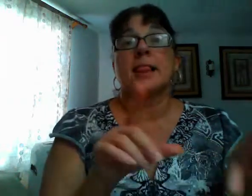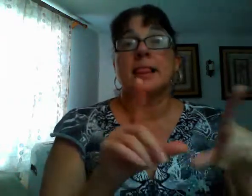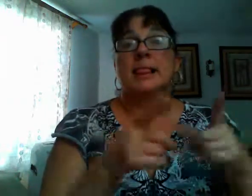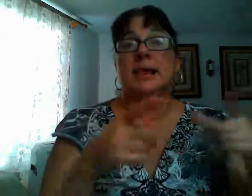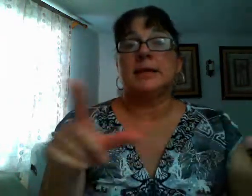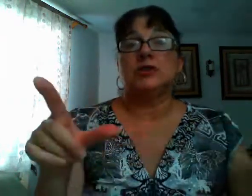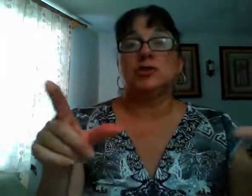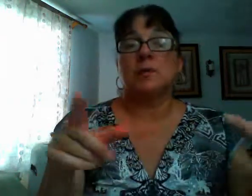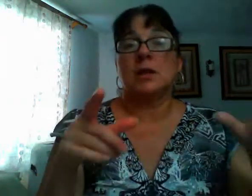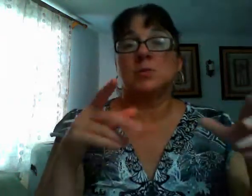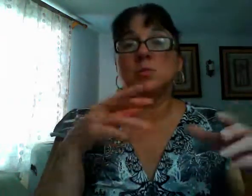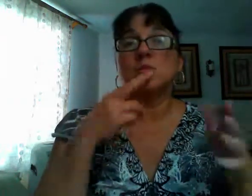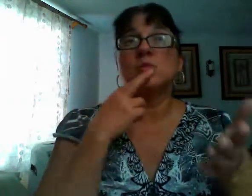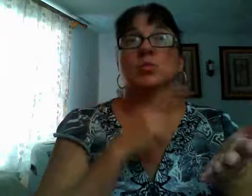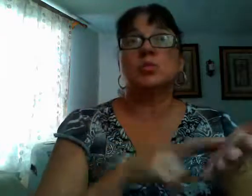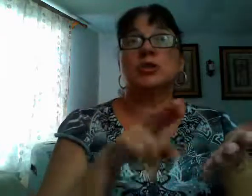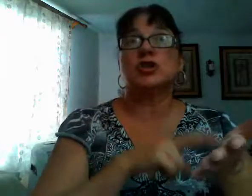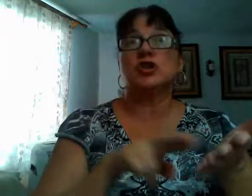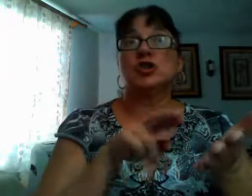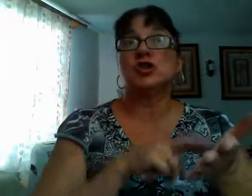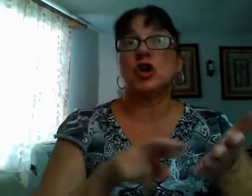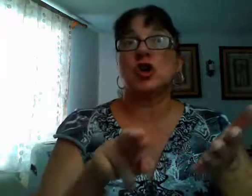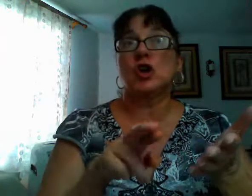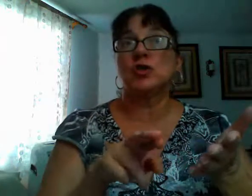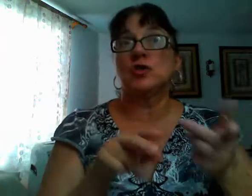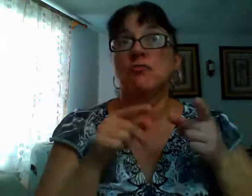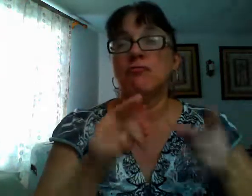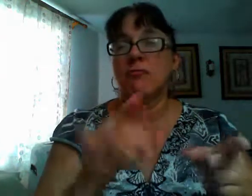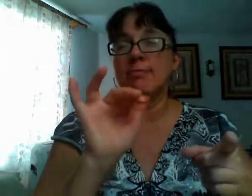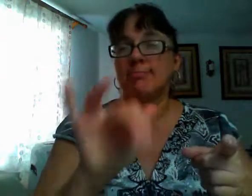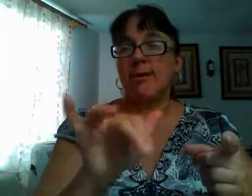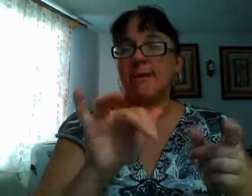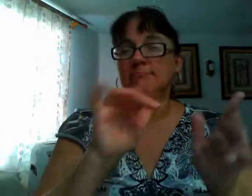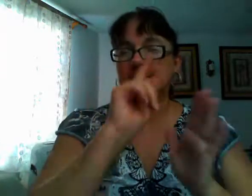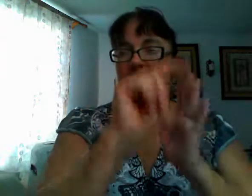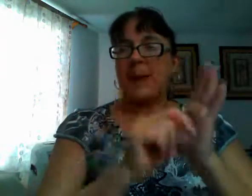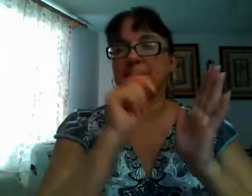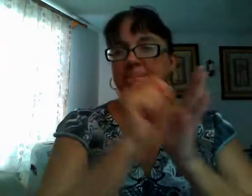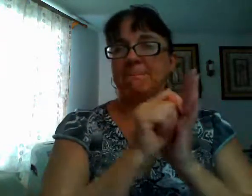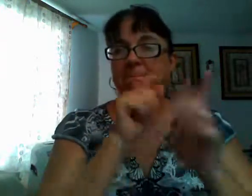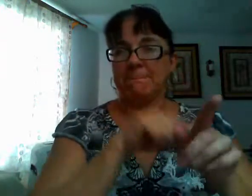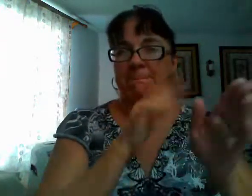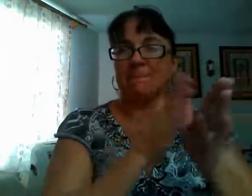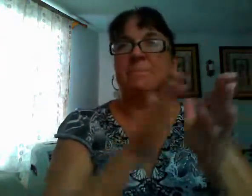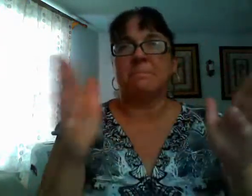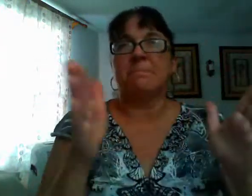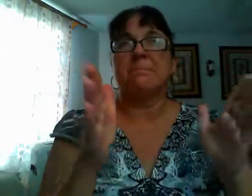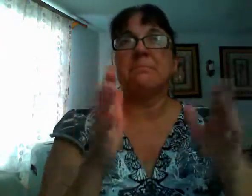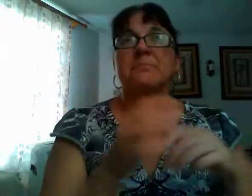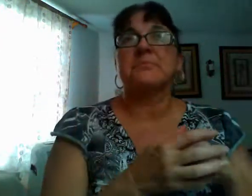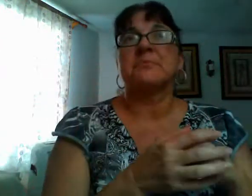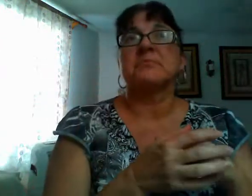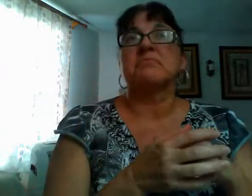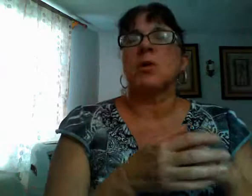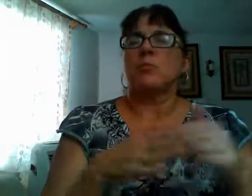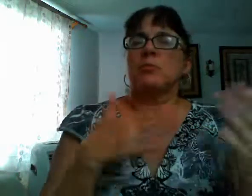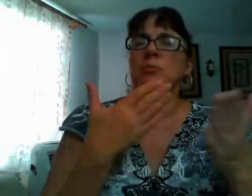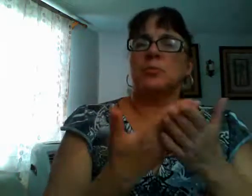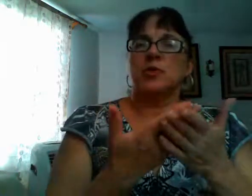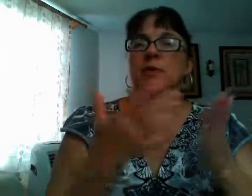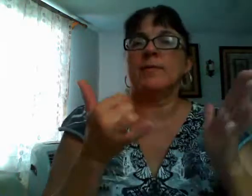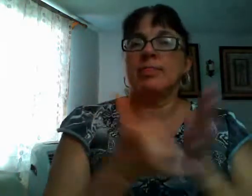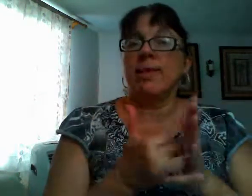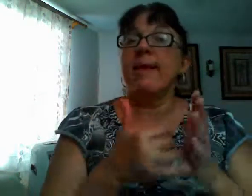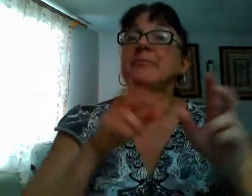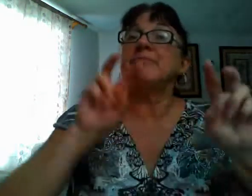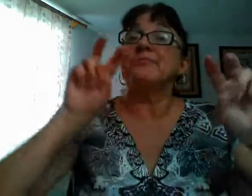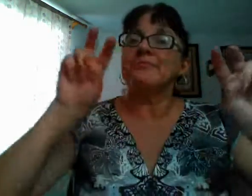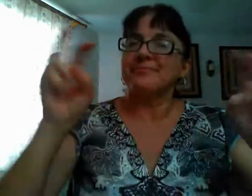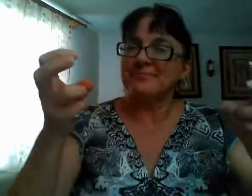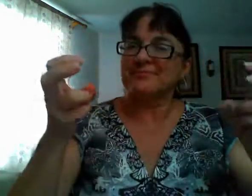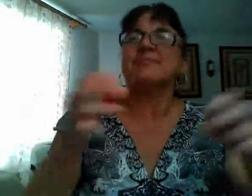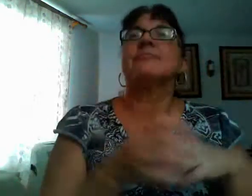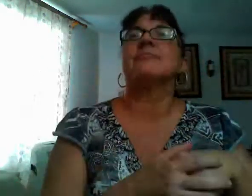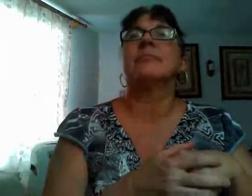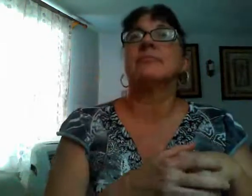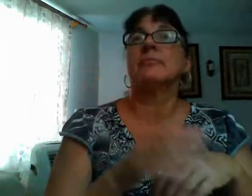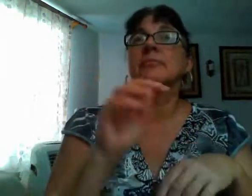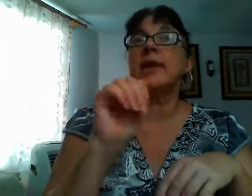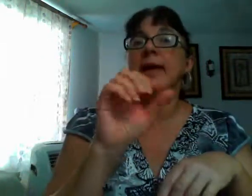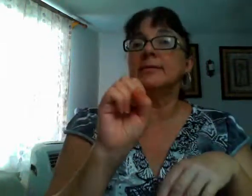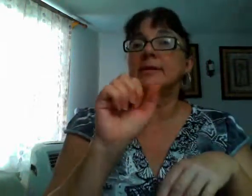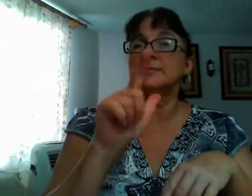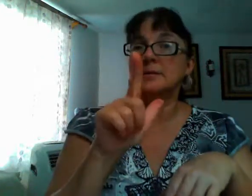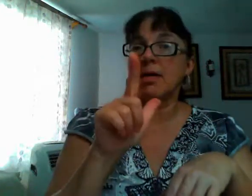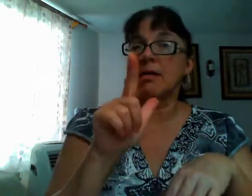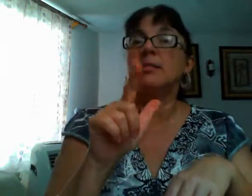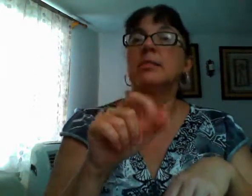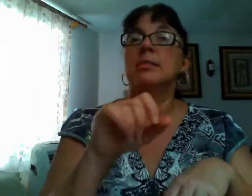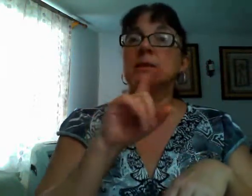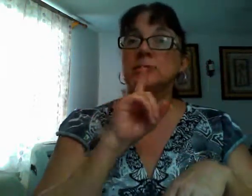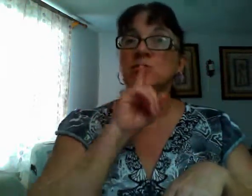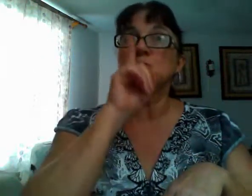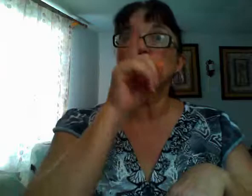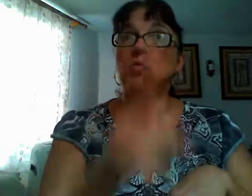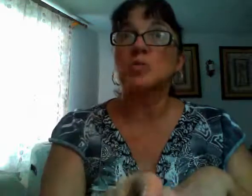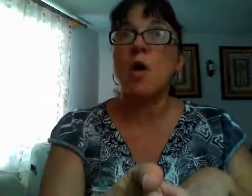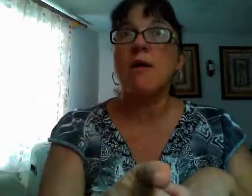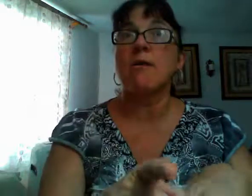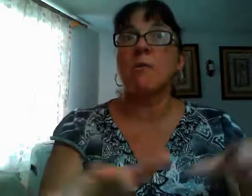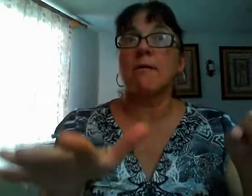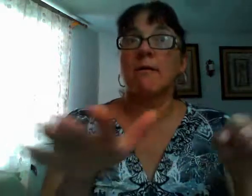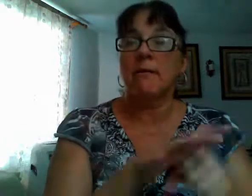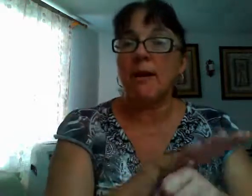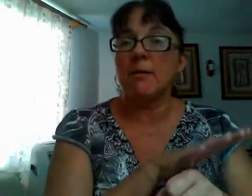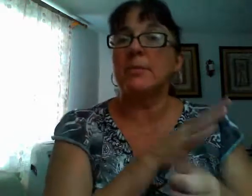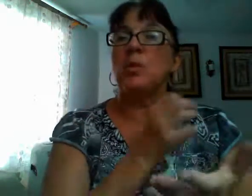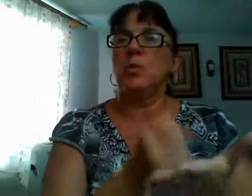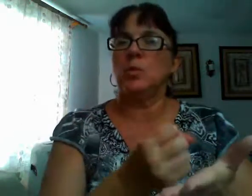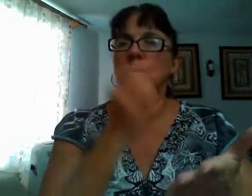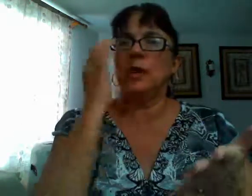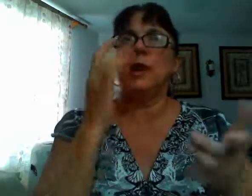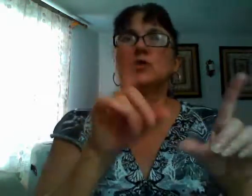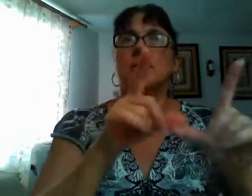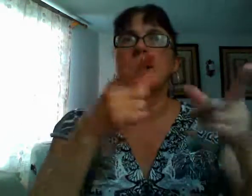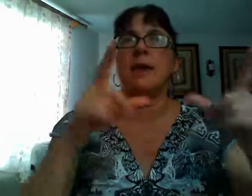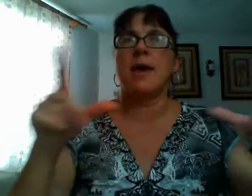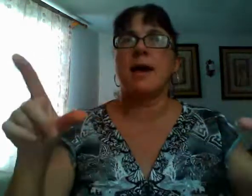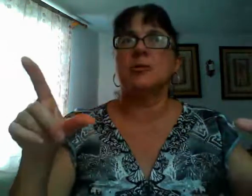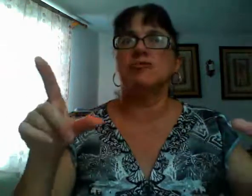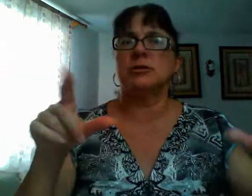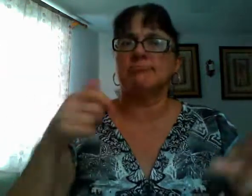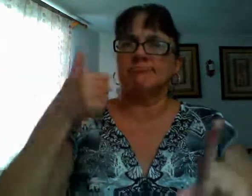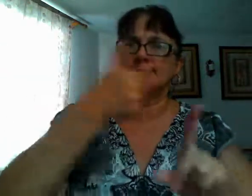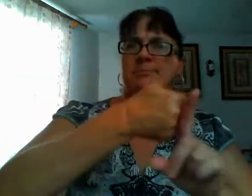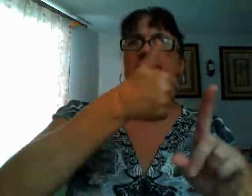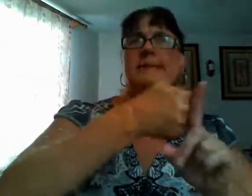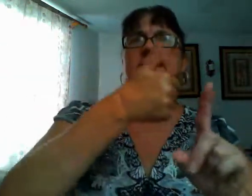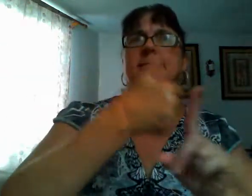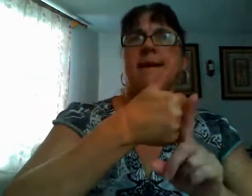Linguistic research during the same time period proved that “ASL is a true, complete and rich language in its own right,